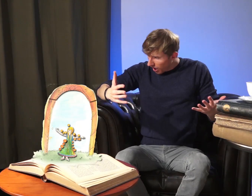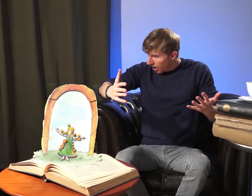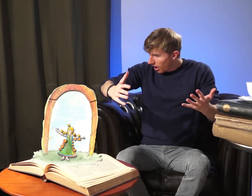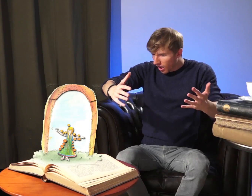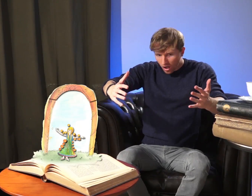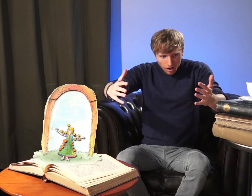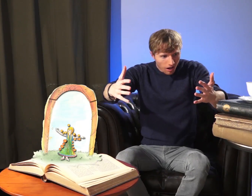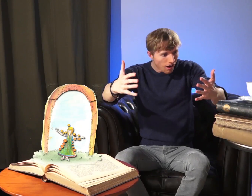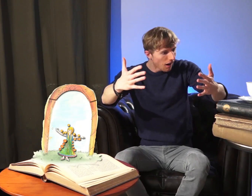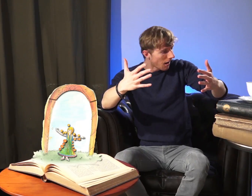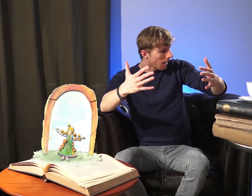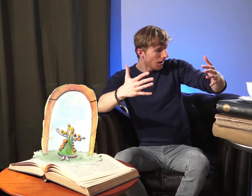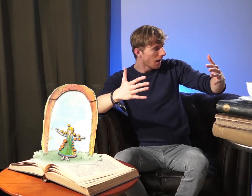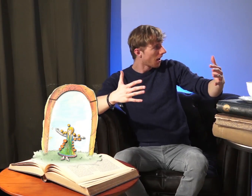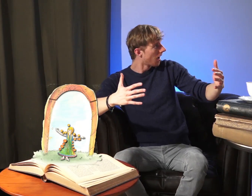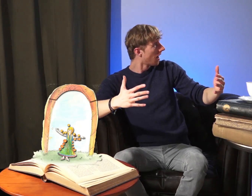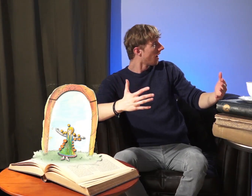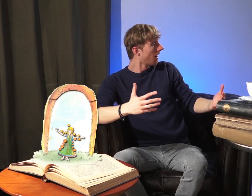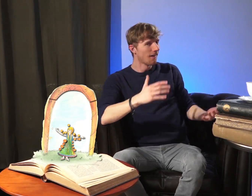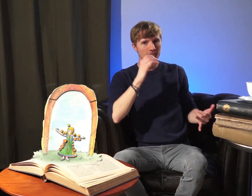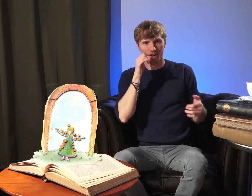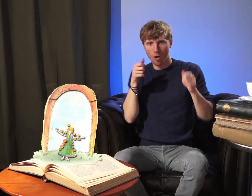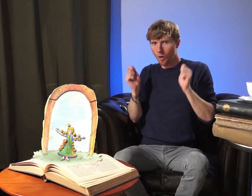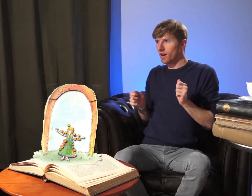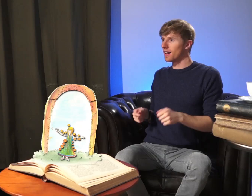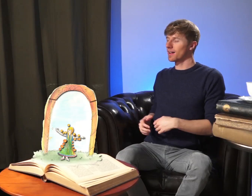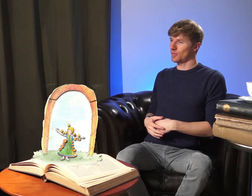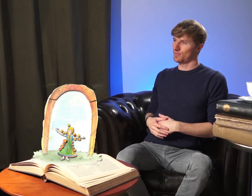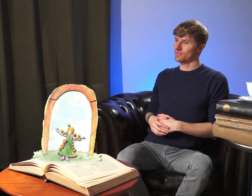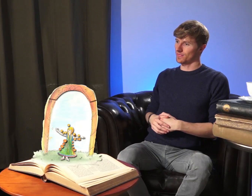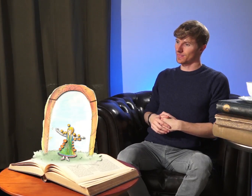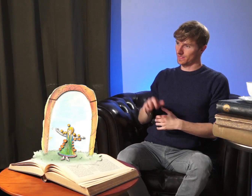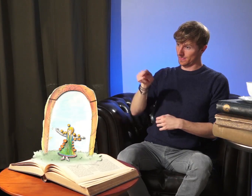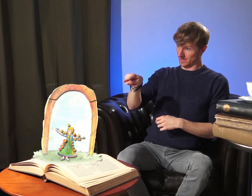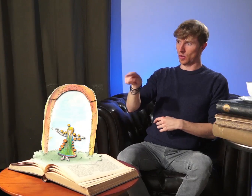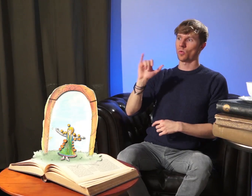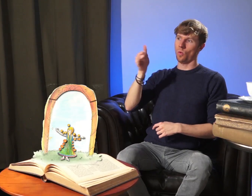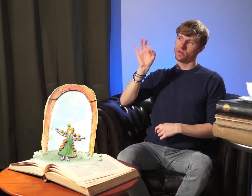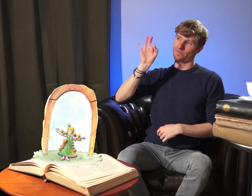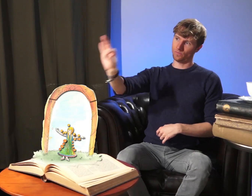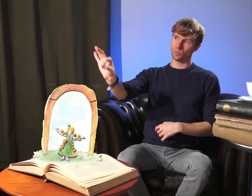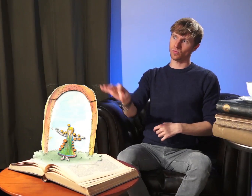The girl was very surprised. Mother Hulda explained to her: